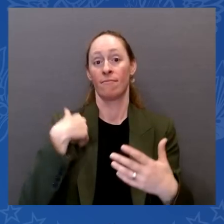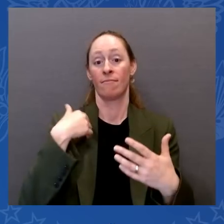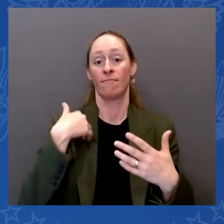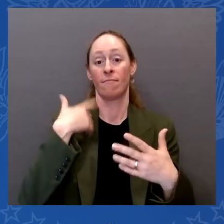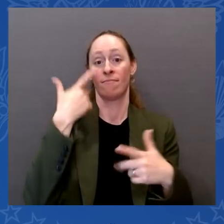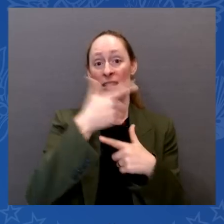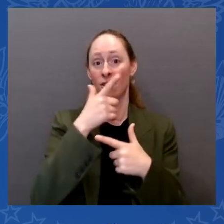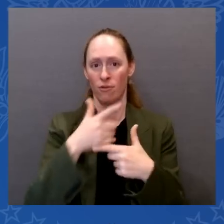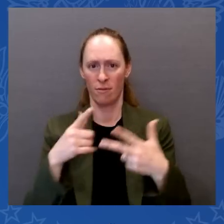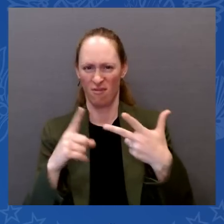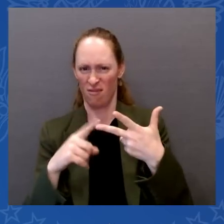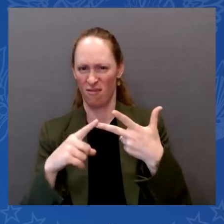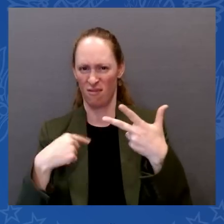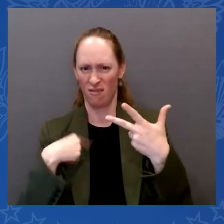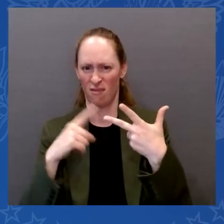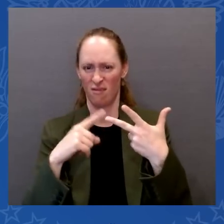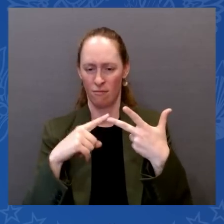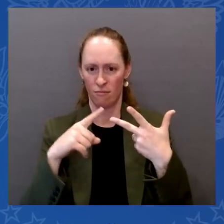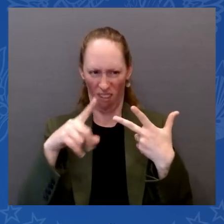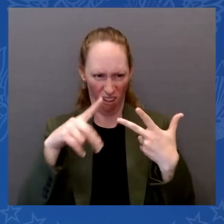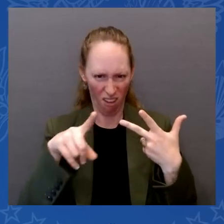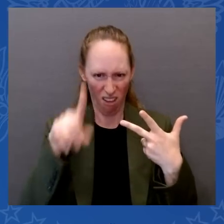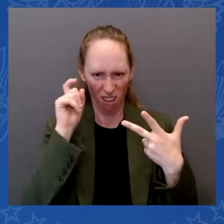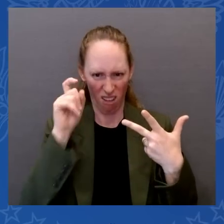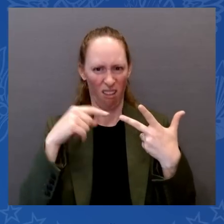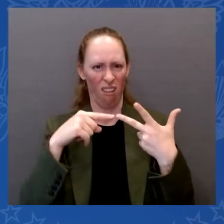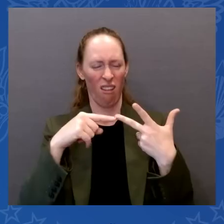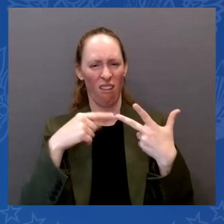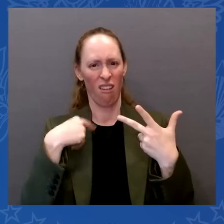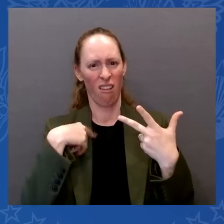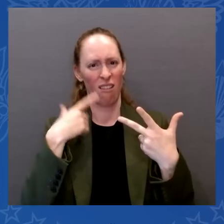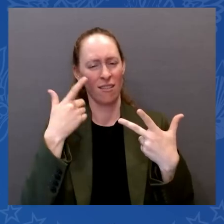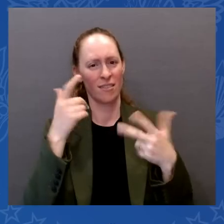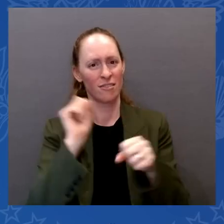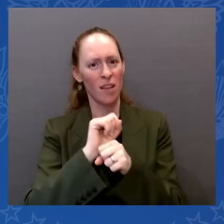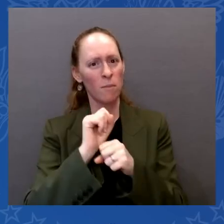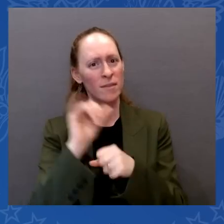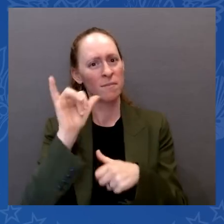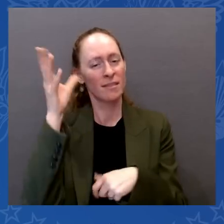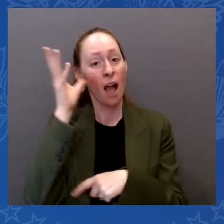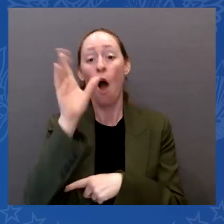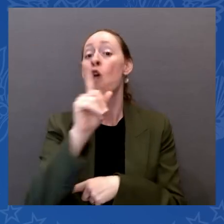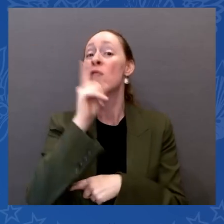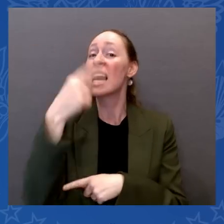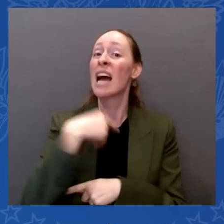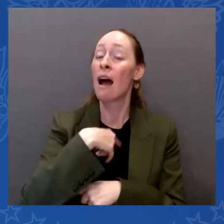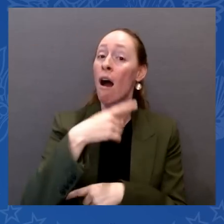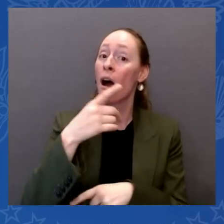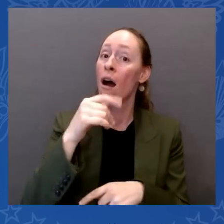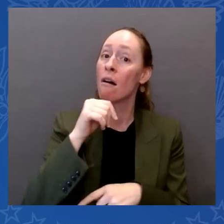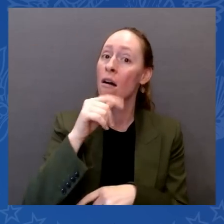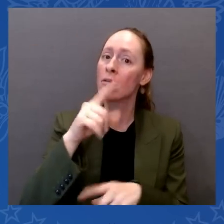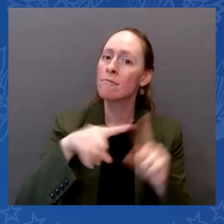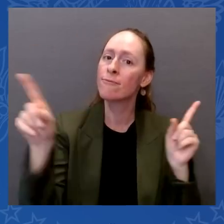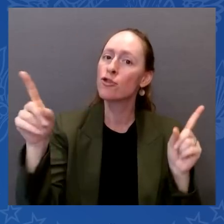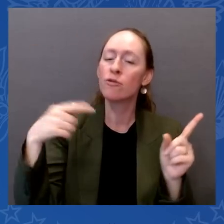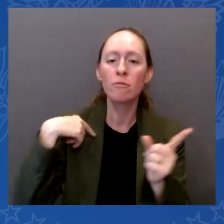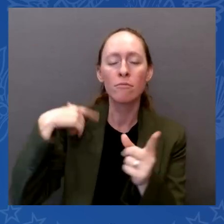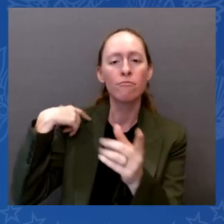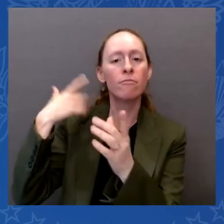and worked for a few years before I realized. I wondered why my dad had the IBEW income that put me and my brothers through college.